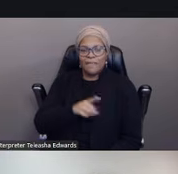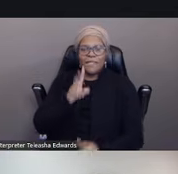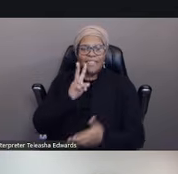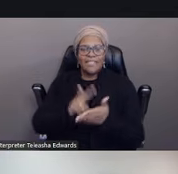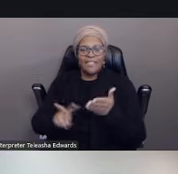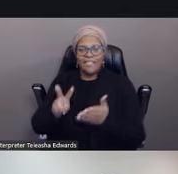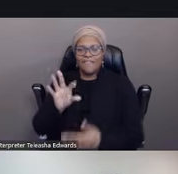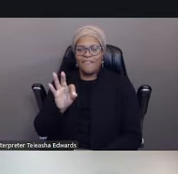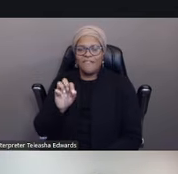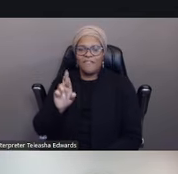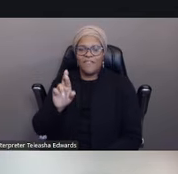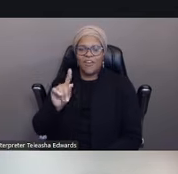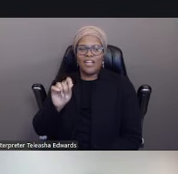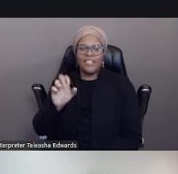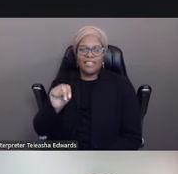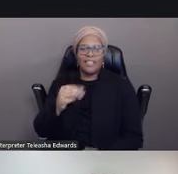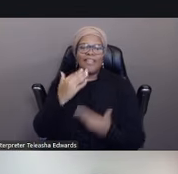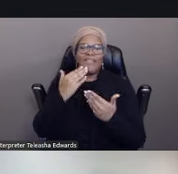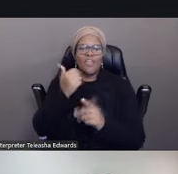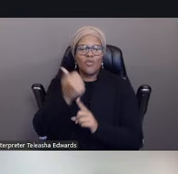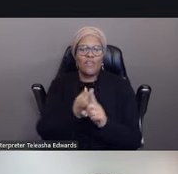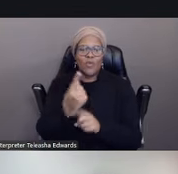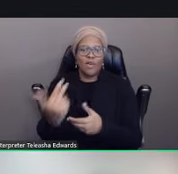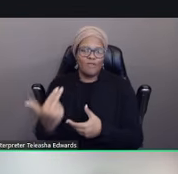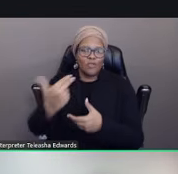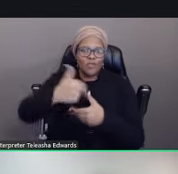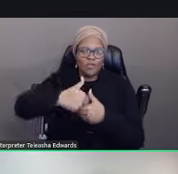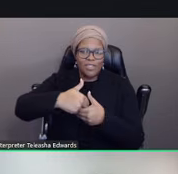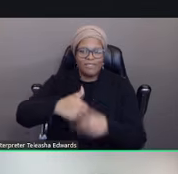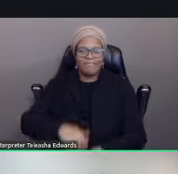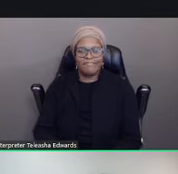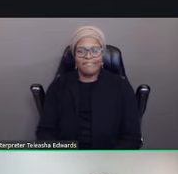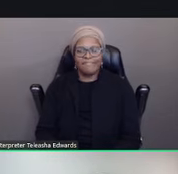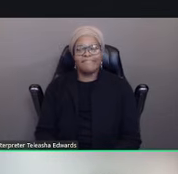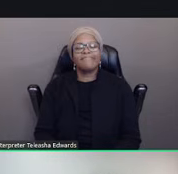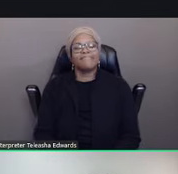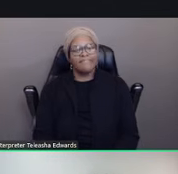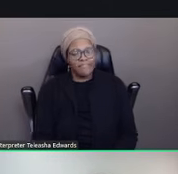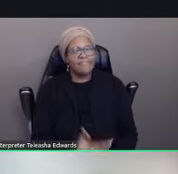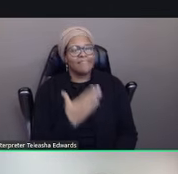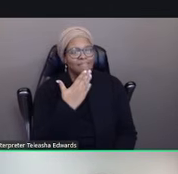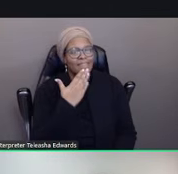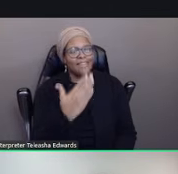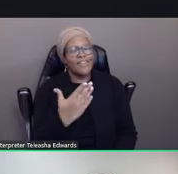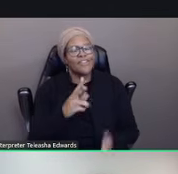Thank you everyone for joining. Thank you, Secretary, and I appreciate the comments um